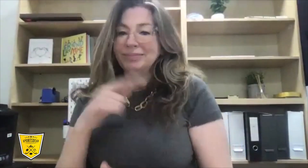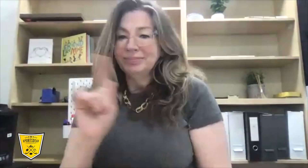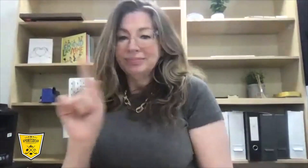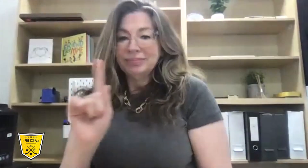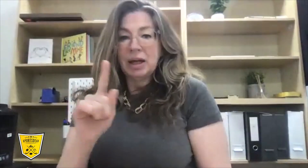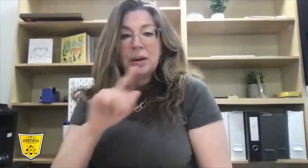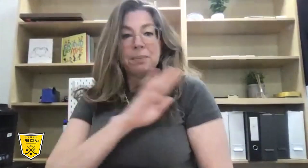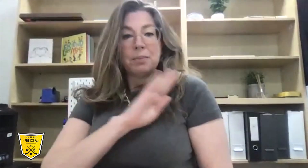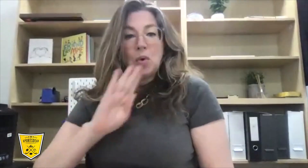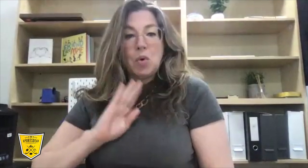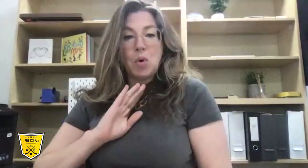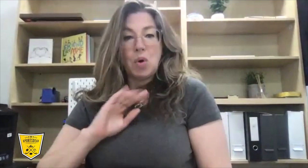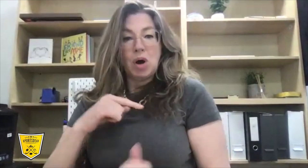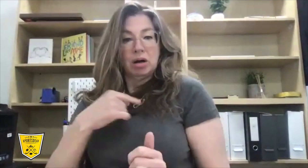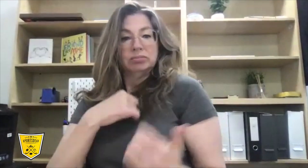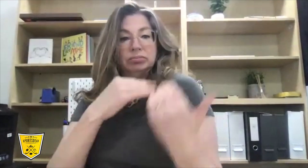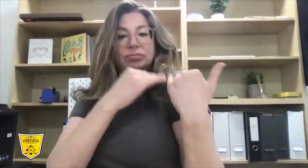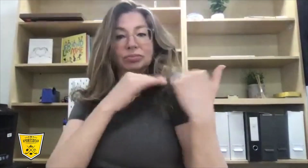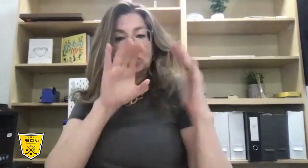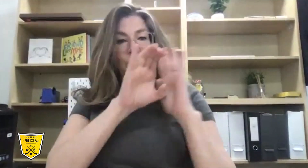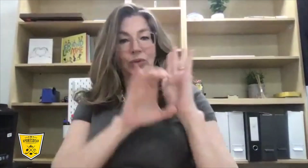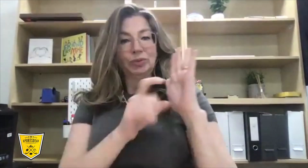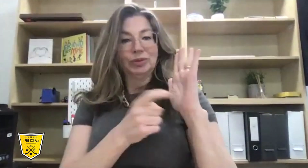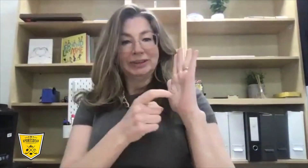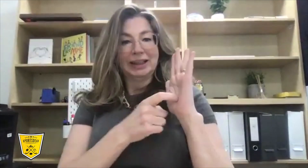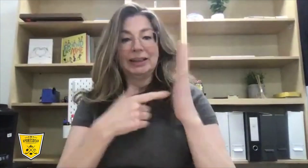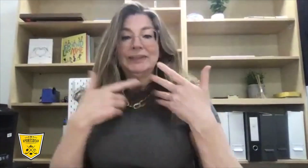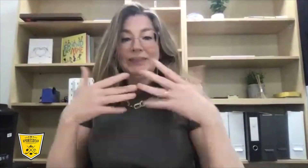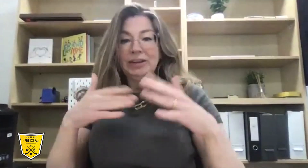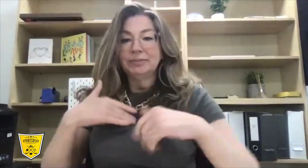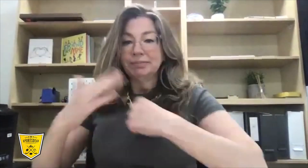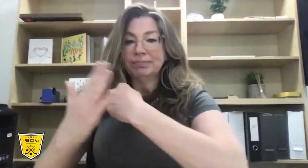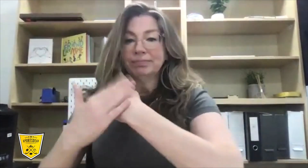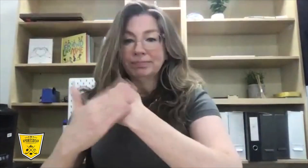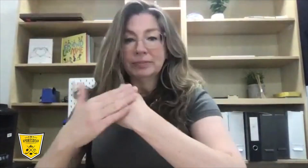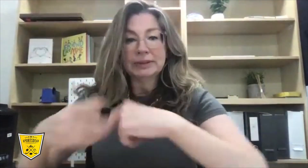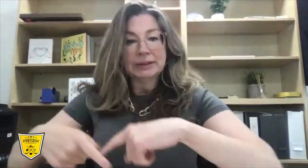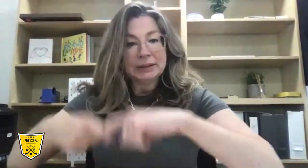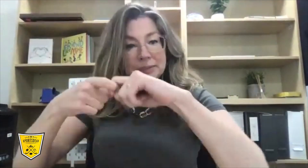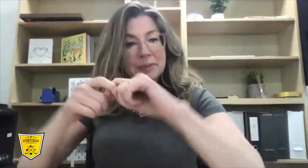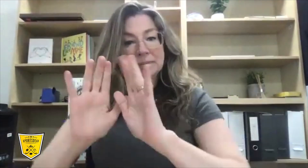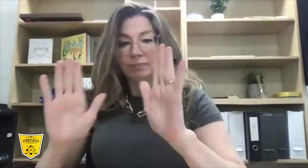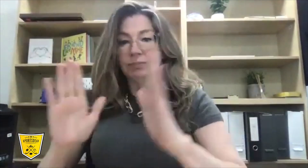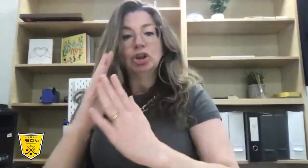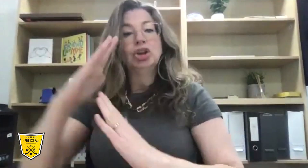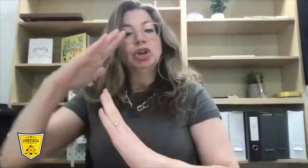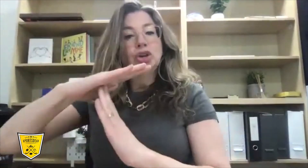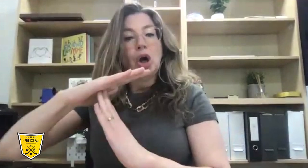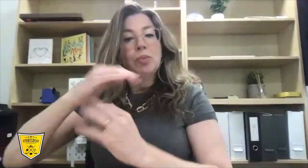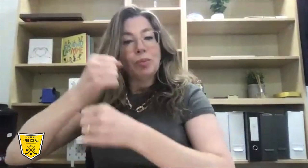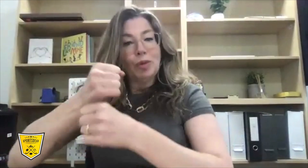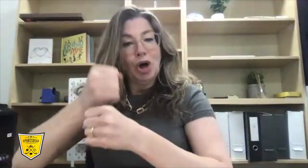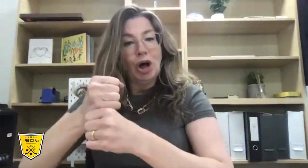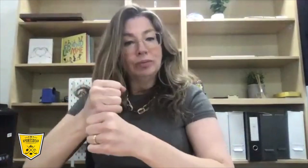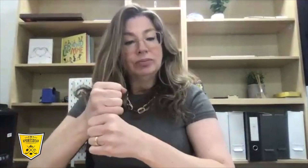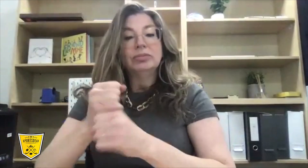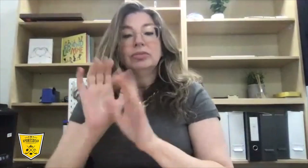We told him the Board is responsible according to the Constitution. We requested he suspend and hold off on his work.